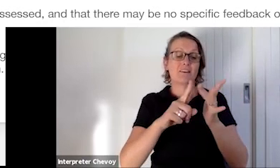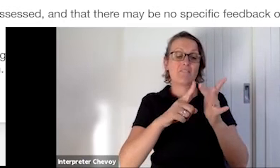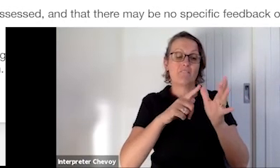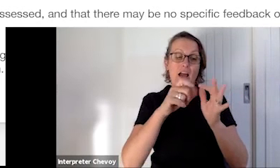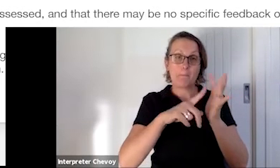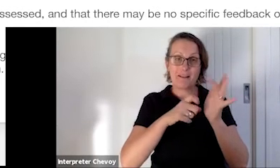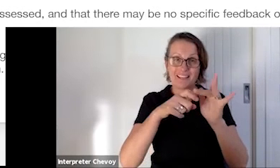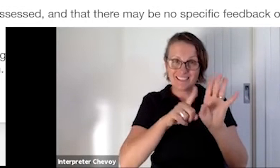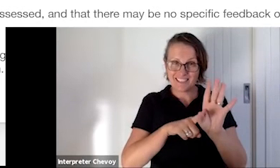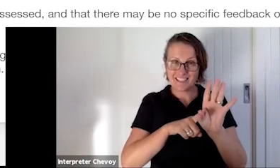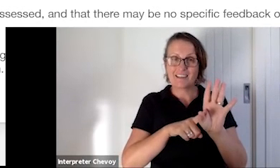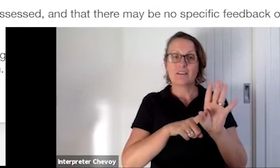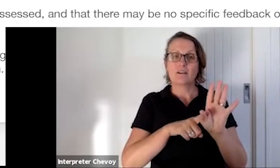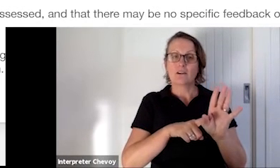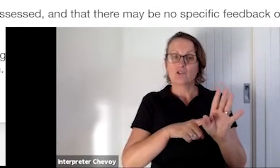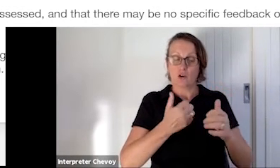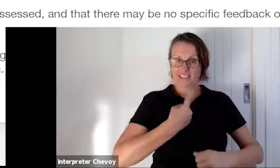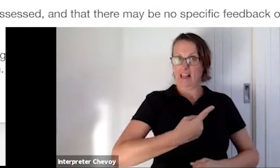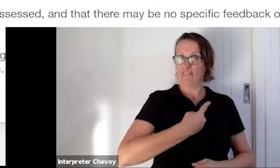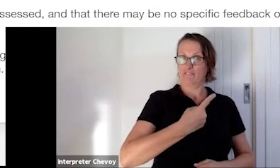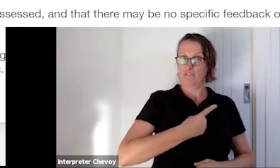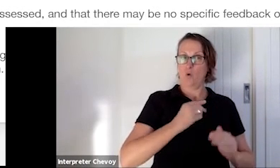So the people would do that, you know, on their own at home using their computers.